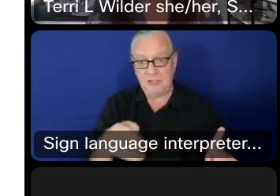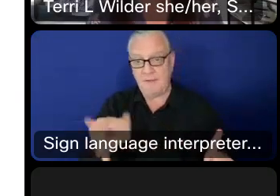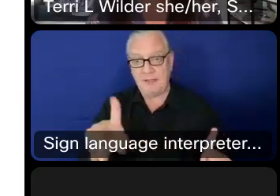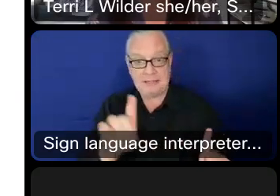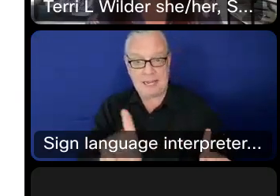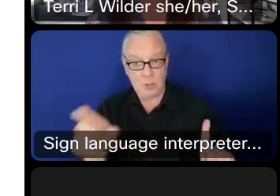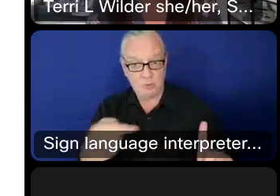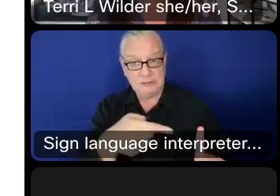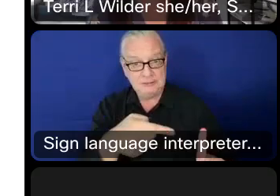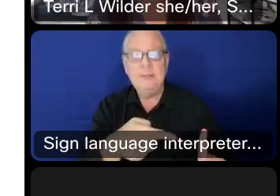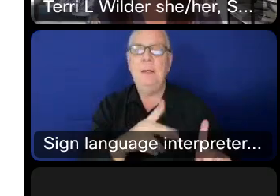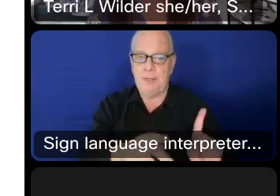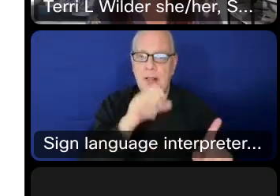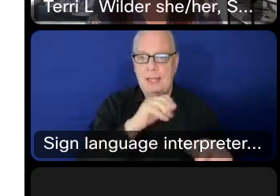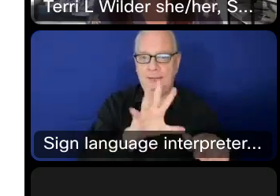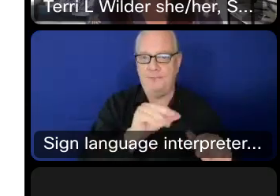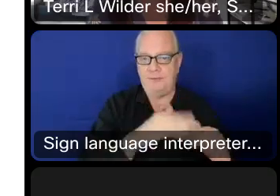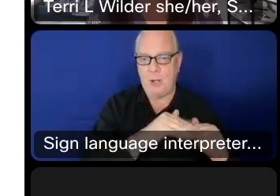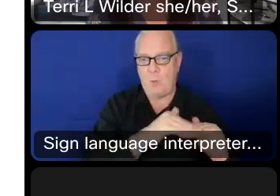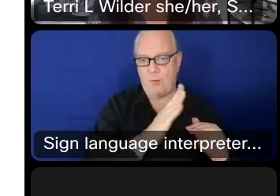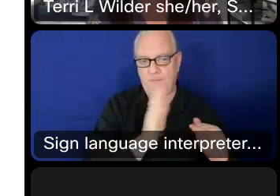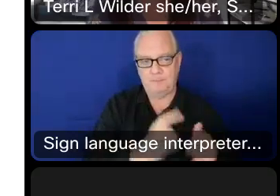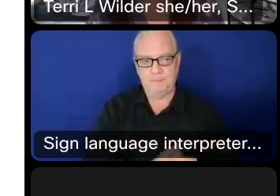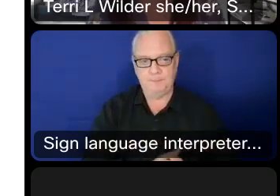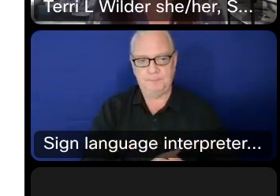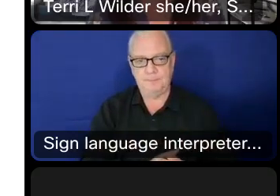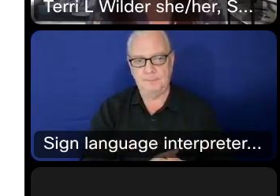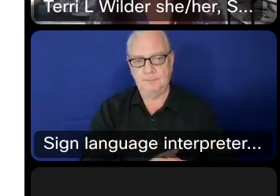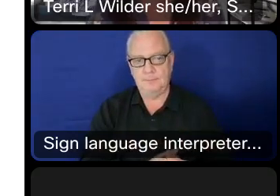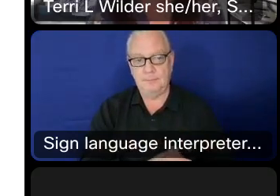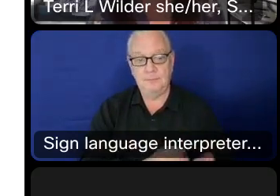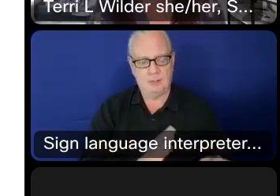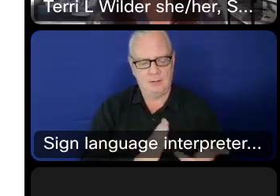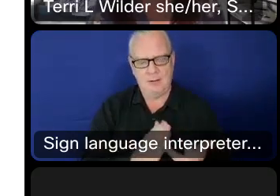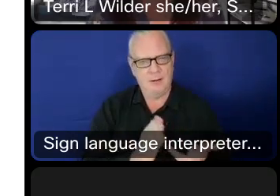are among people aged 50 and older. But this next fact that I